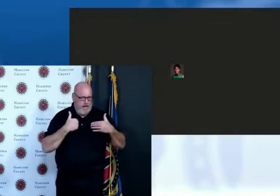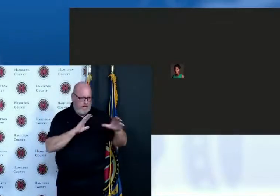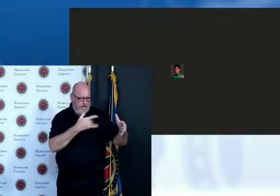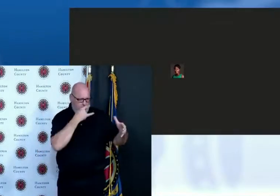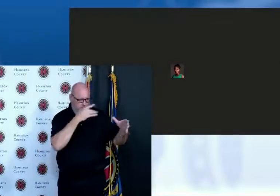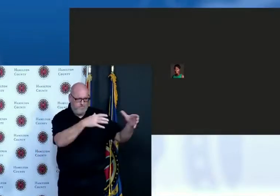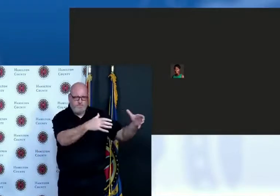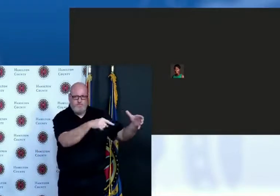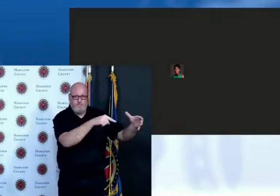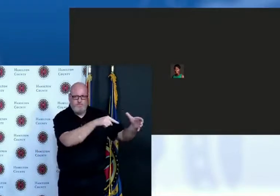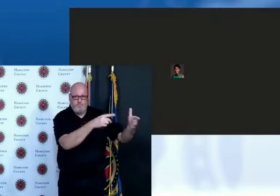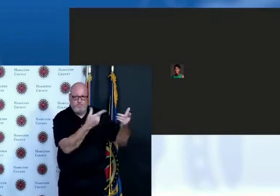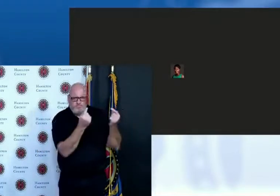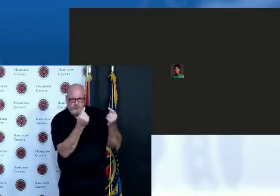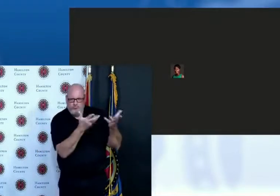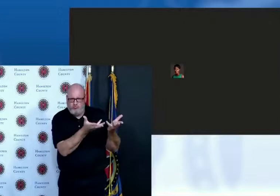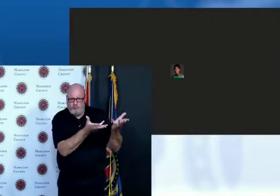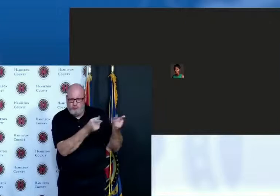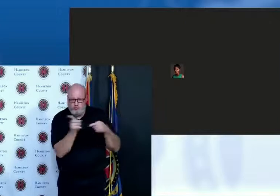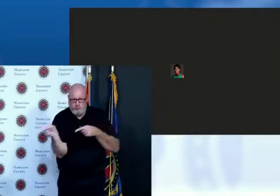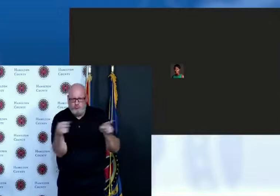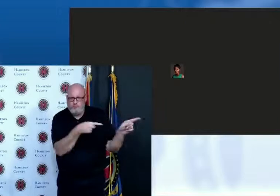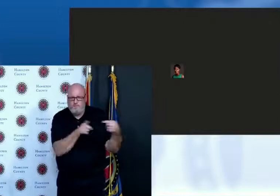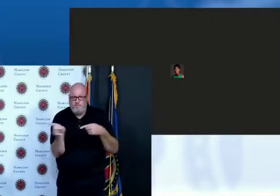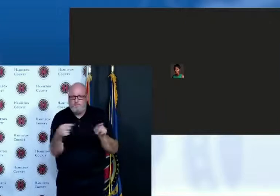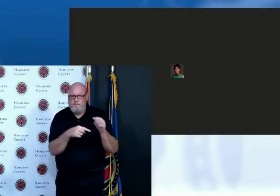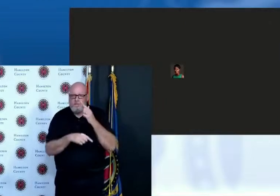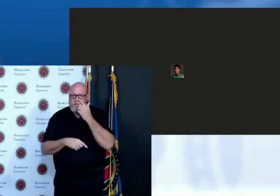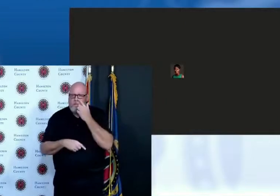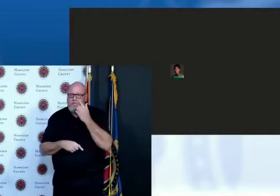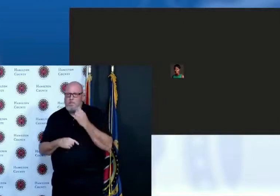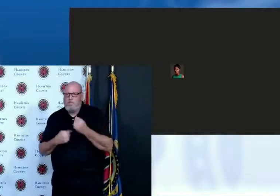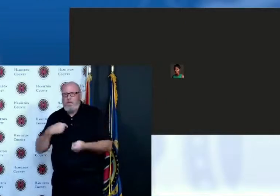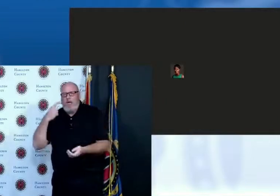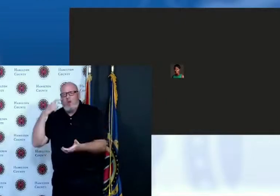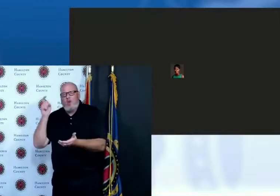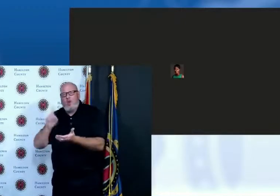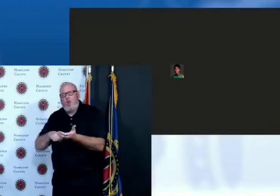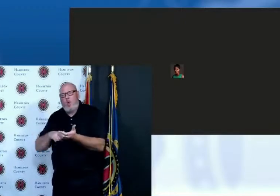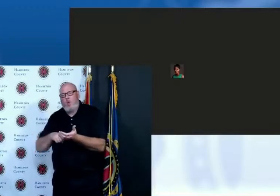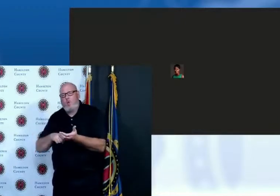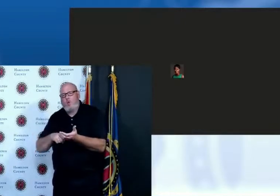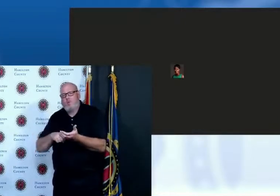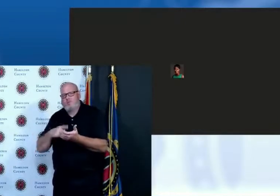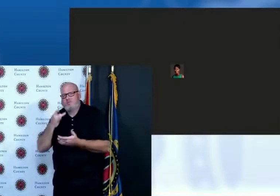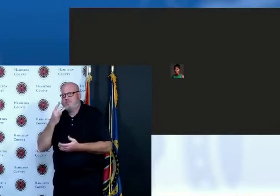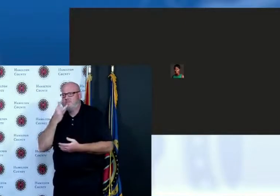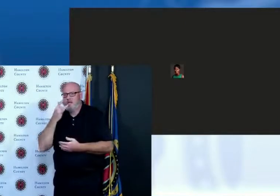being it's just been a switch in about two weeks I believe there's a mix we are seeing more supply